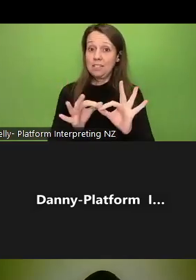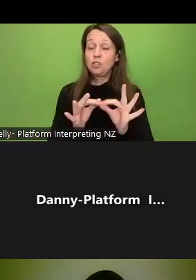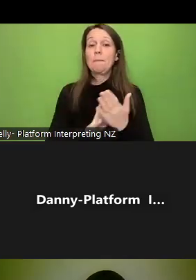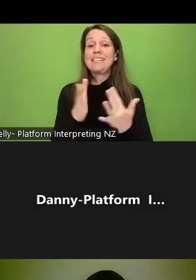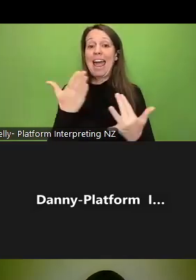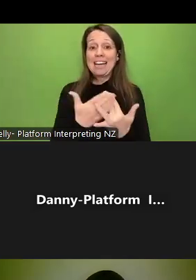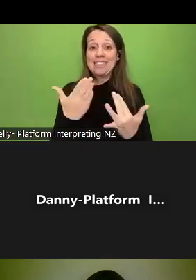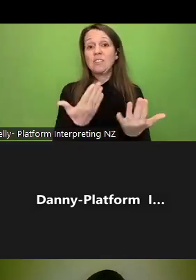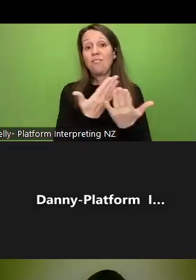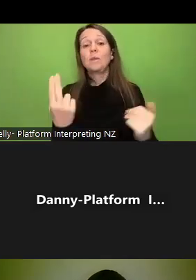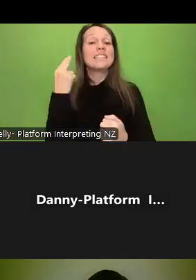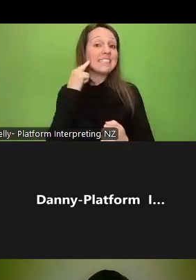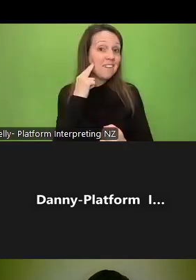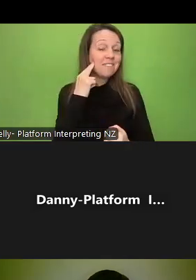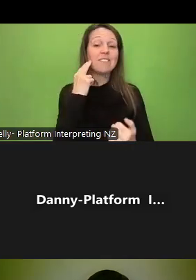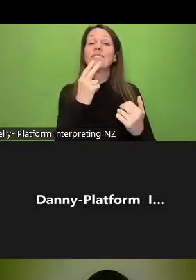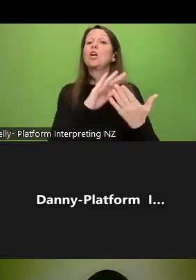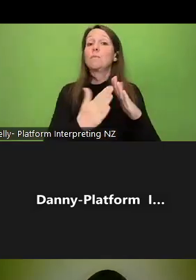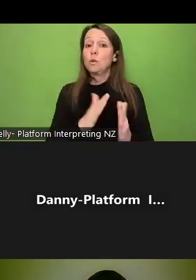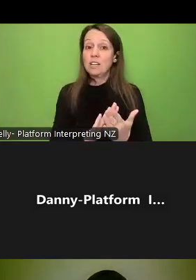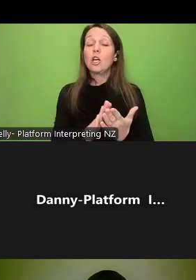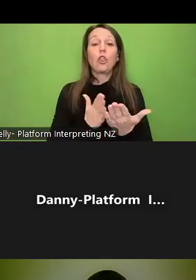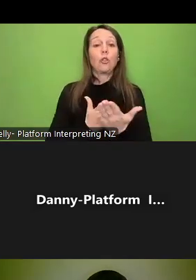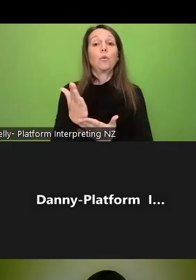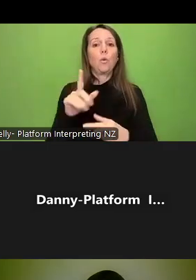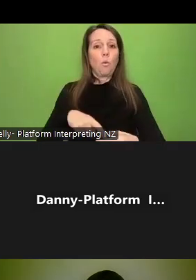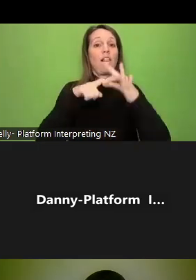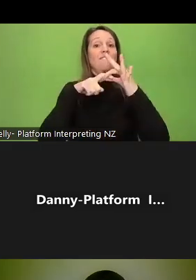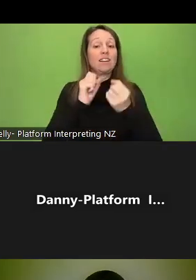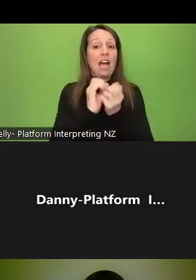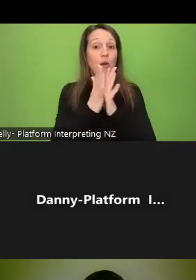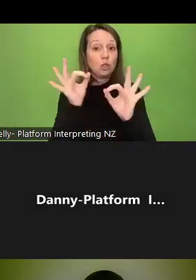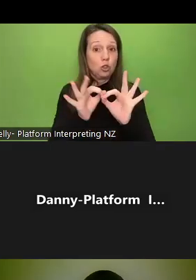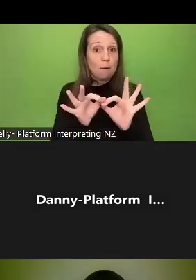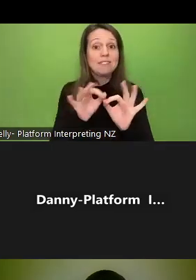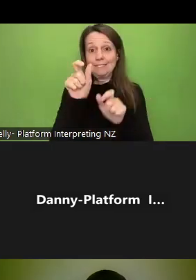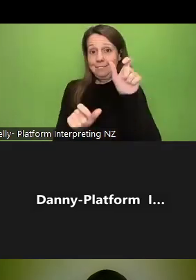the Deaf community via qualified New Zealand sign language interpreters.